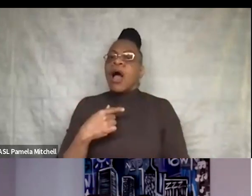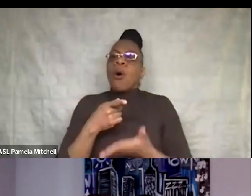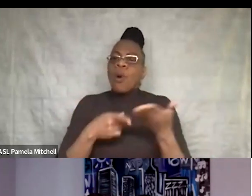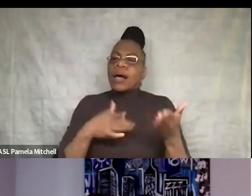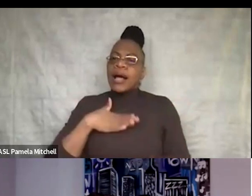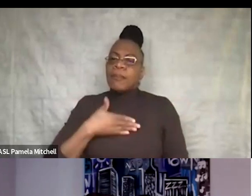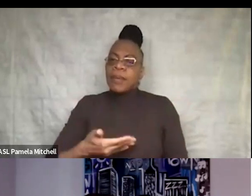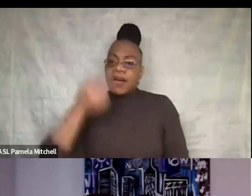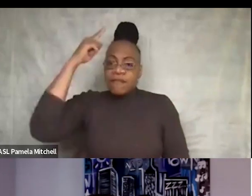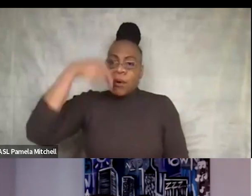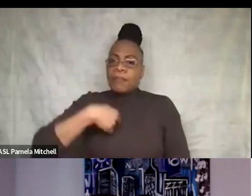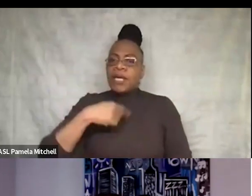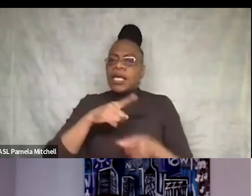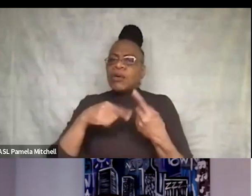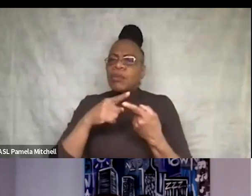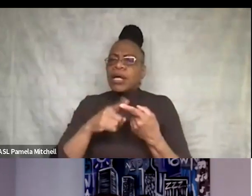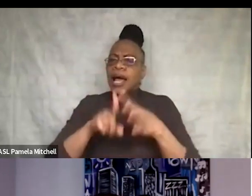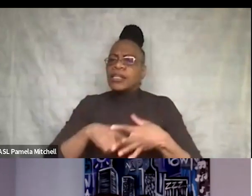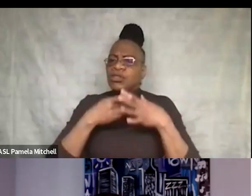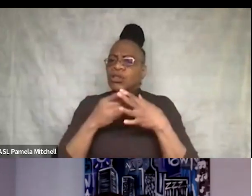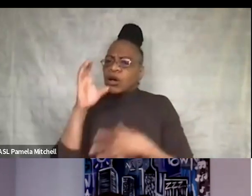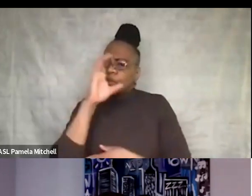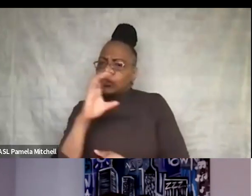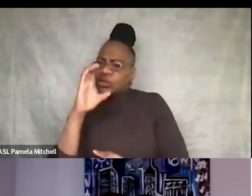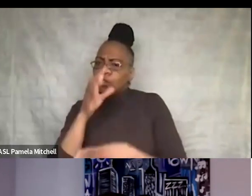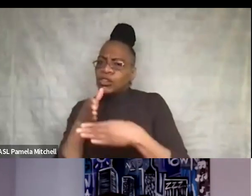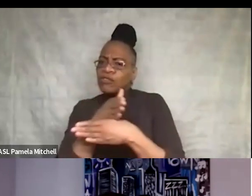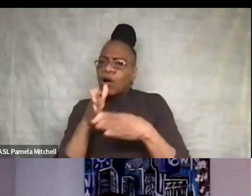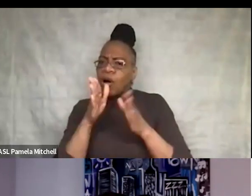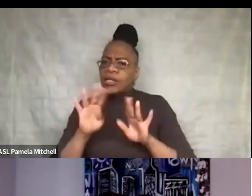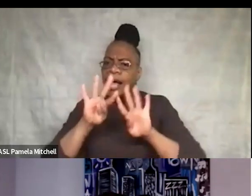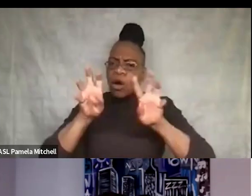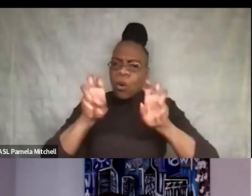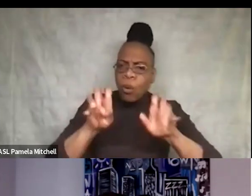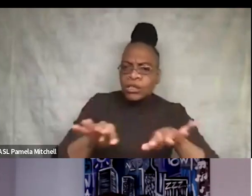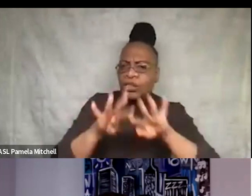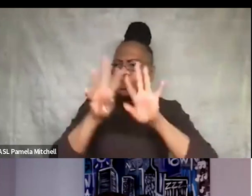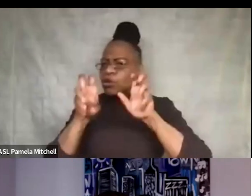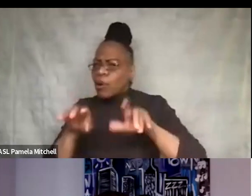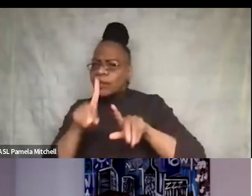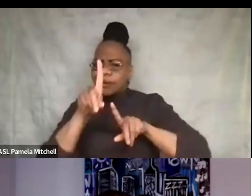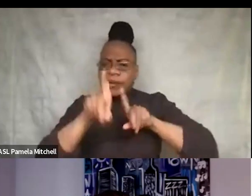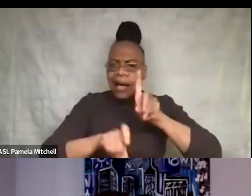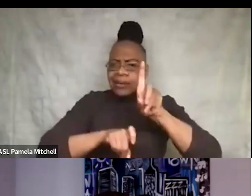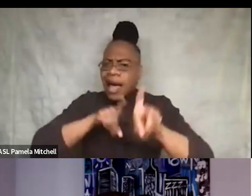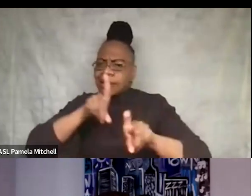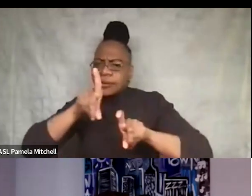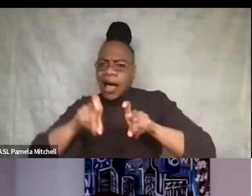when I begin looking for partners, I ask questions that I think drove the type of conversation